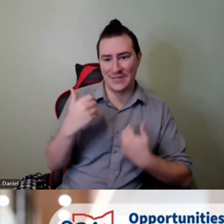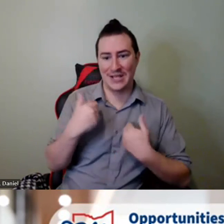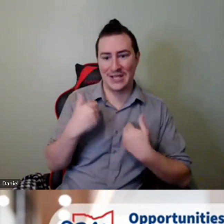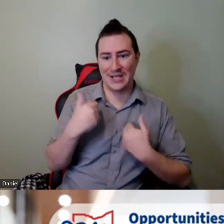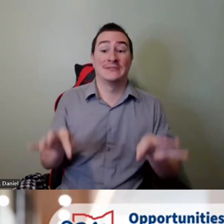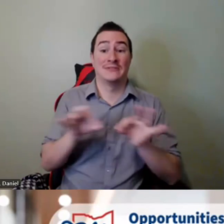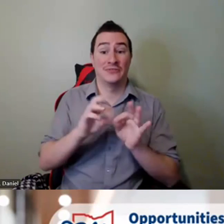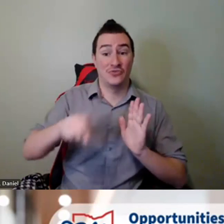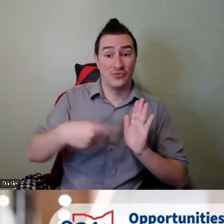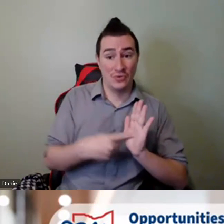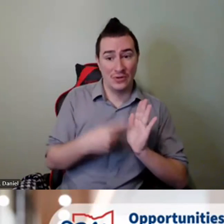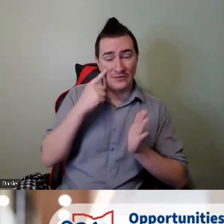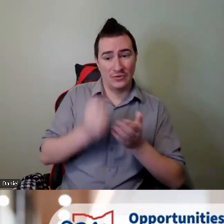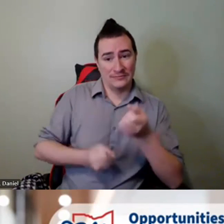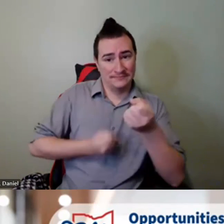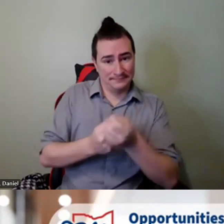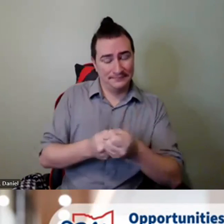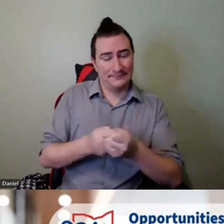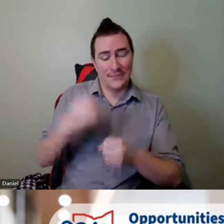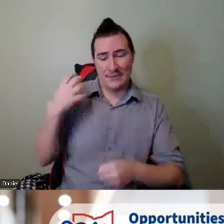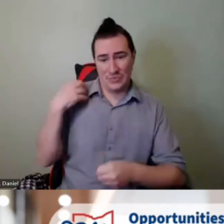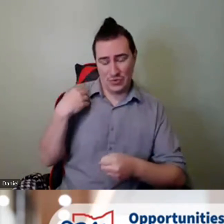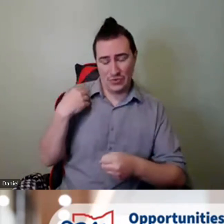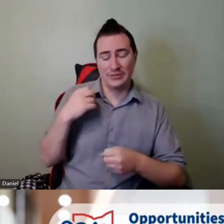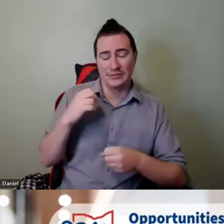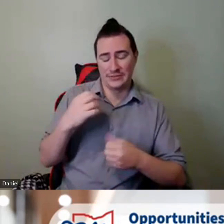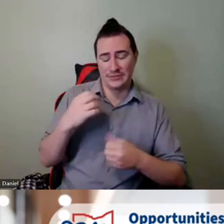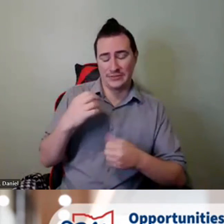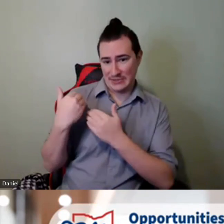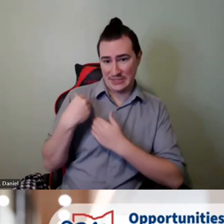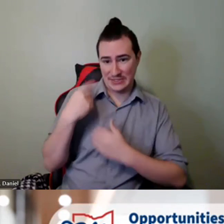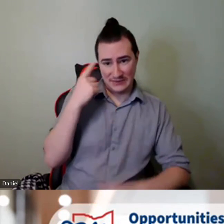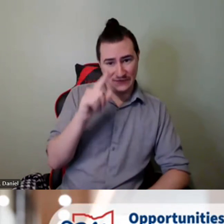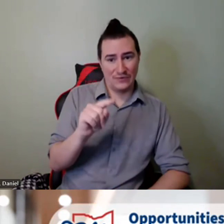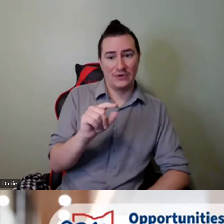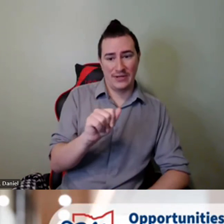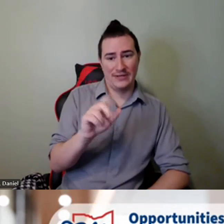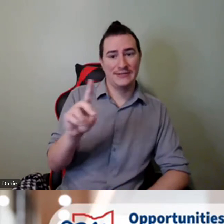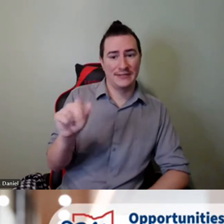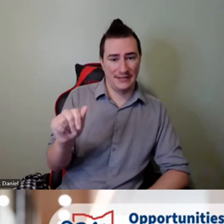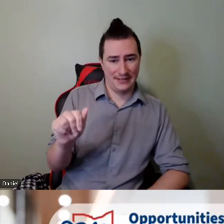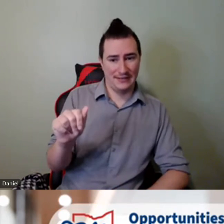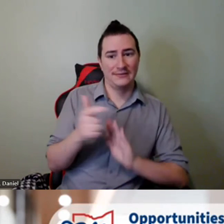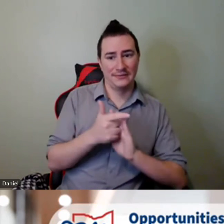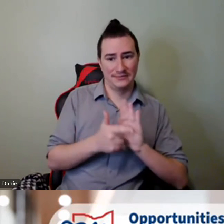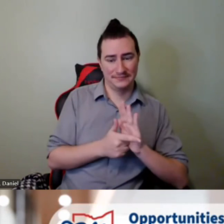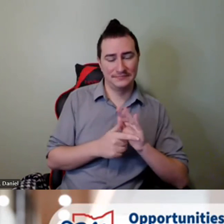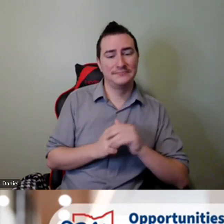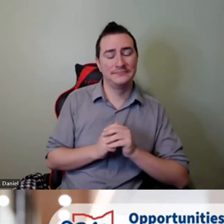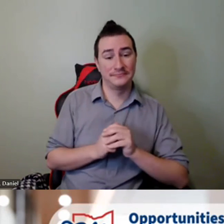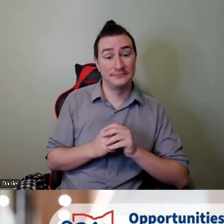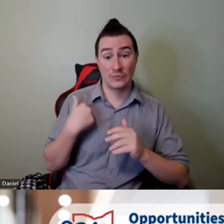responsibilities under Title I of the Americans with Disabilities Act. And so, we shared some examples today that it's helpful for